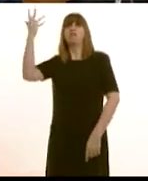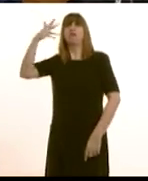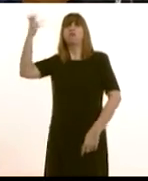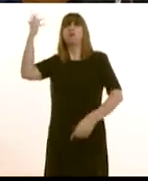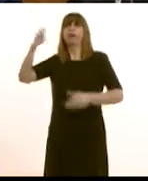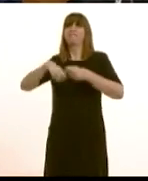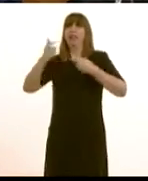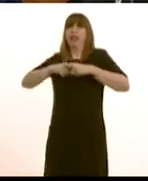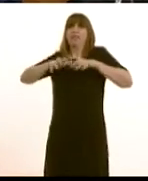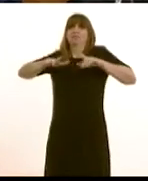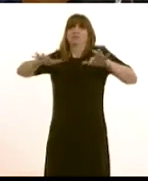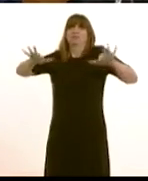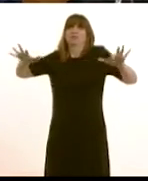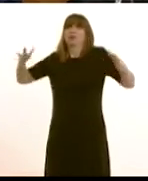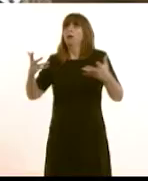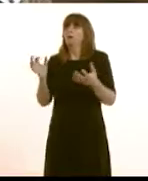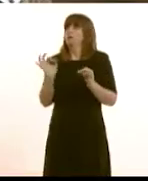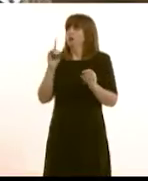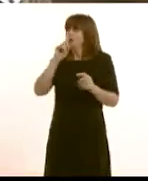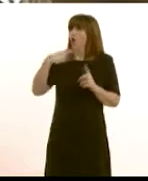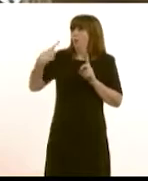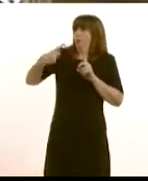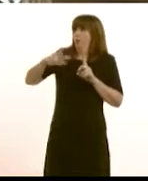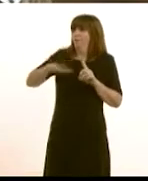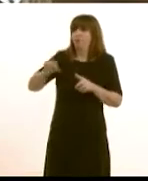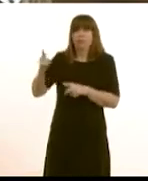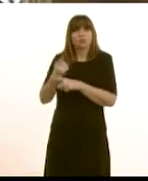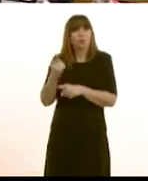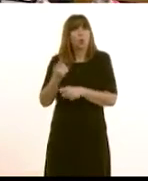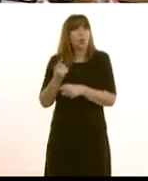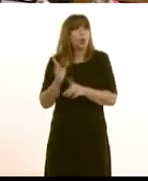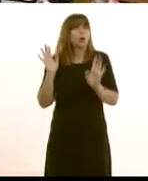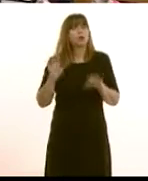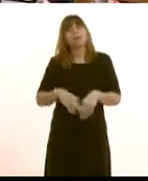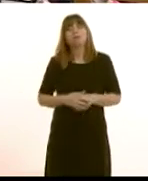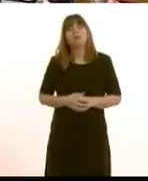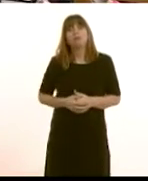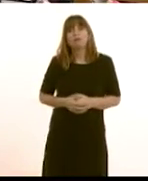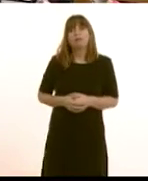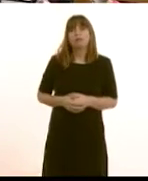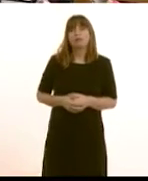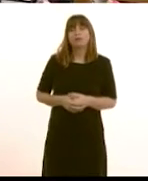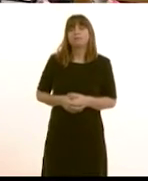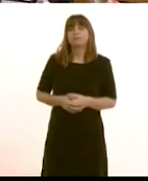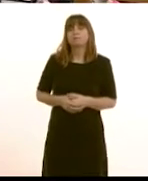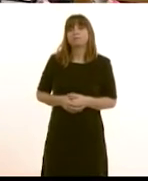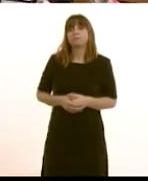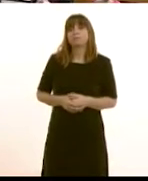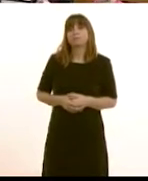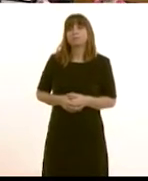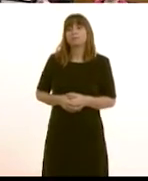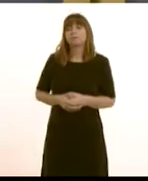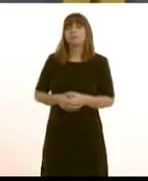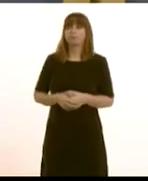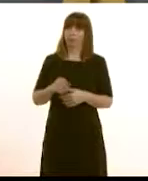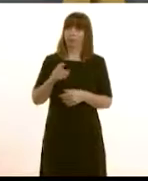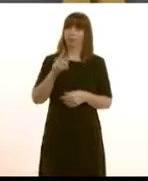Gwenda Thomas: Itís clear from your responses, First Minister, that you agree with me that,